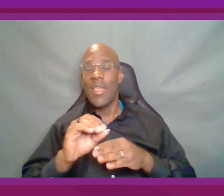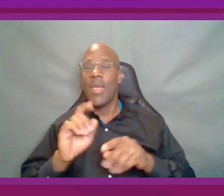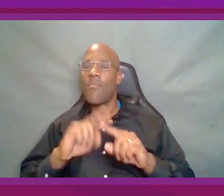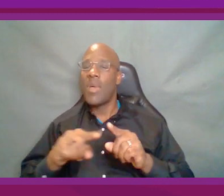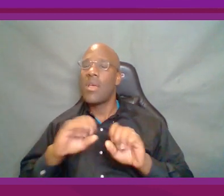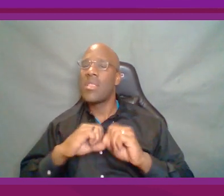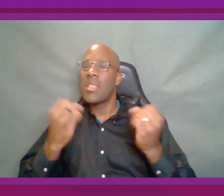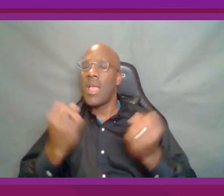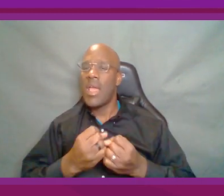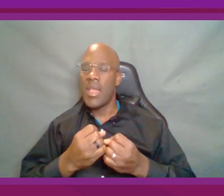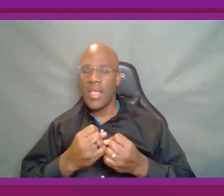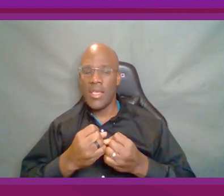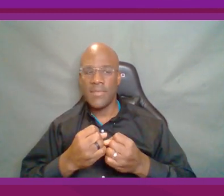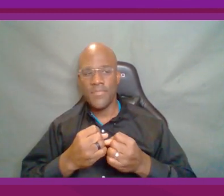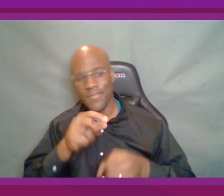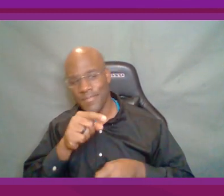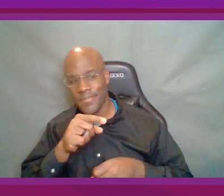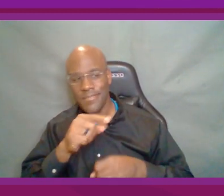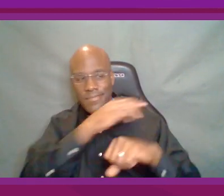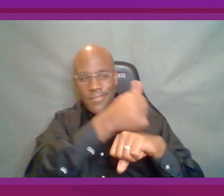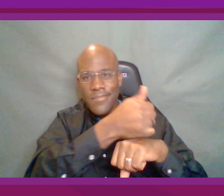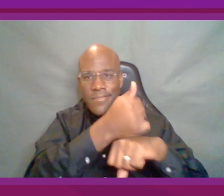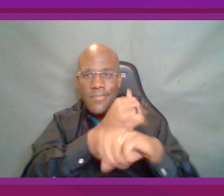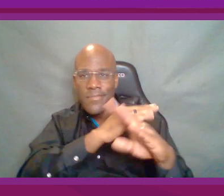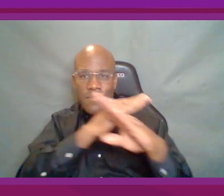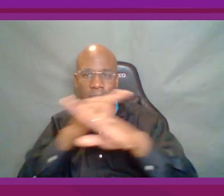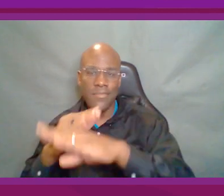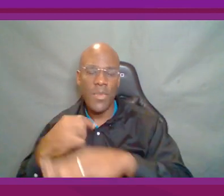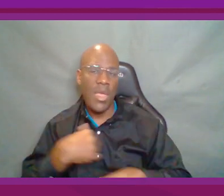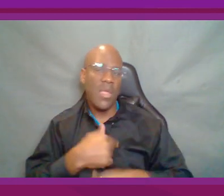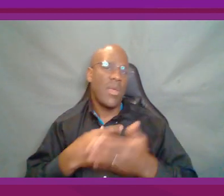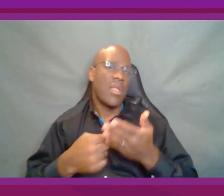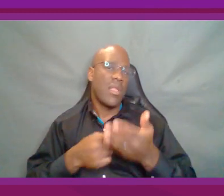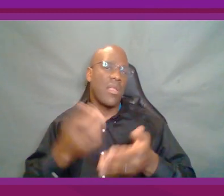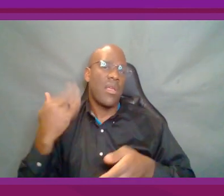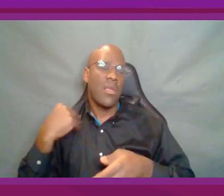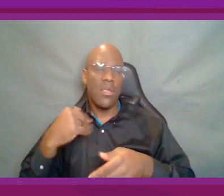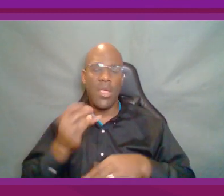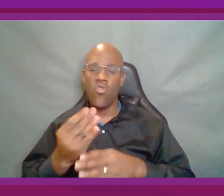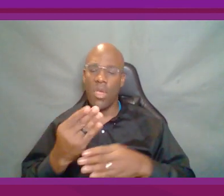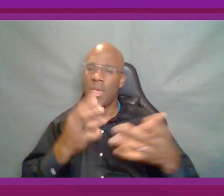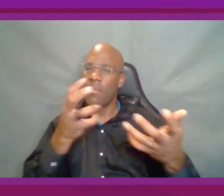is about though how our society looks at it and puts those particular barriers up that we talked about earlier about what is a job accommodation.